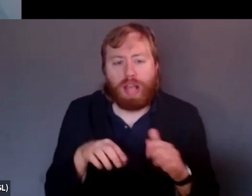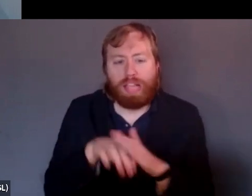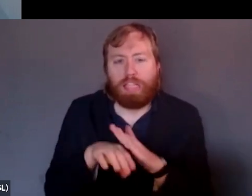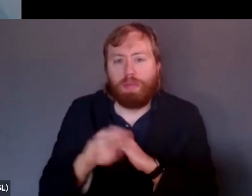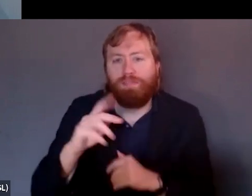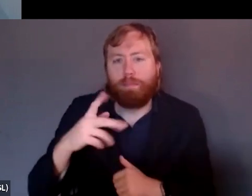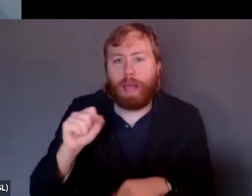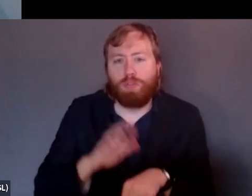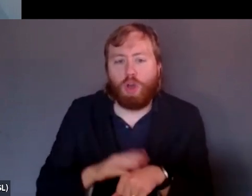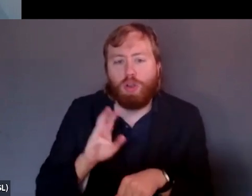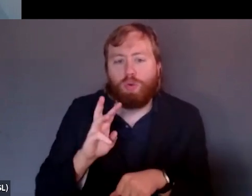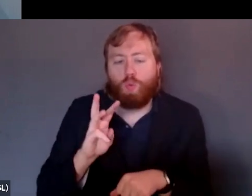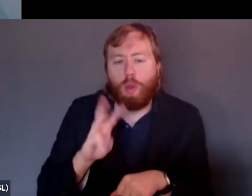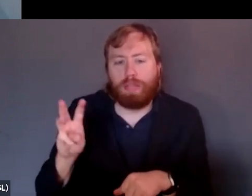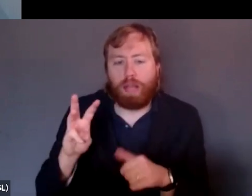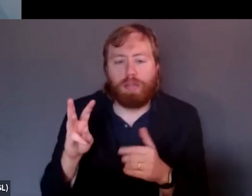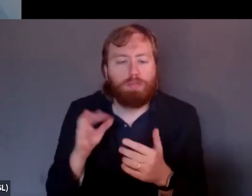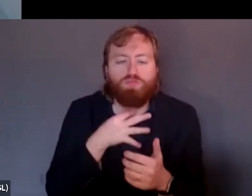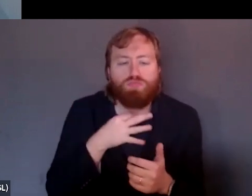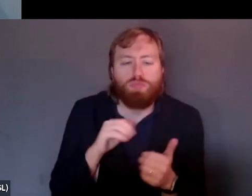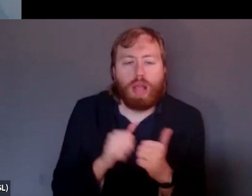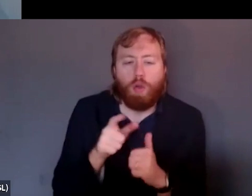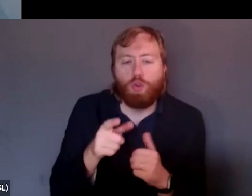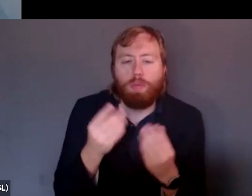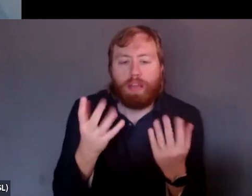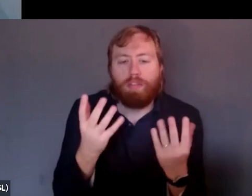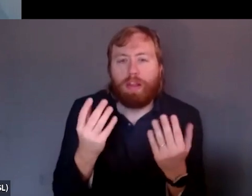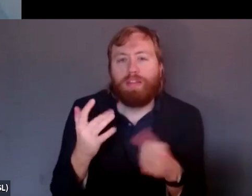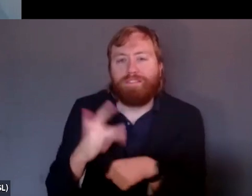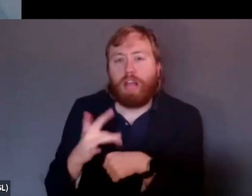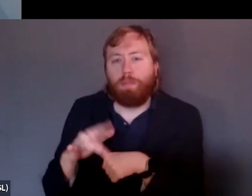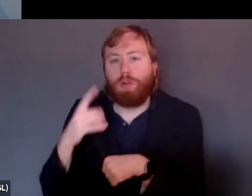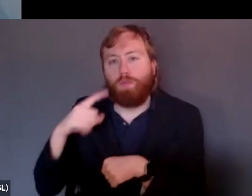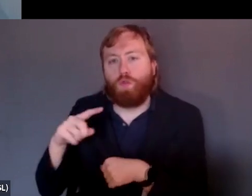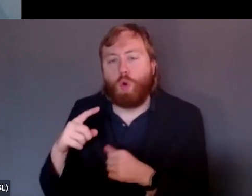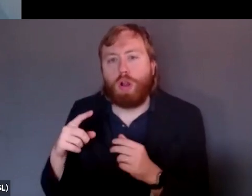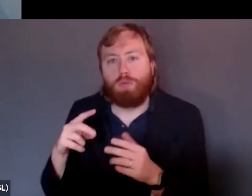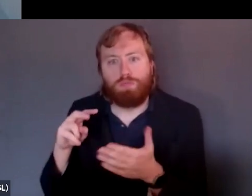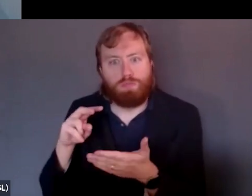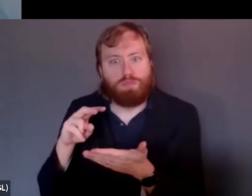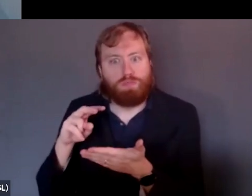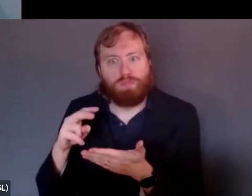to screen reader users, as well as how you handled any sort of color issues with displaying multiple lines on the same map.